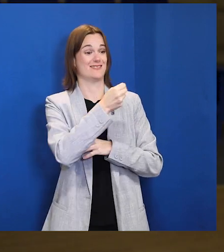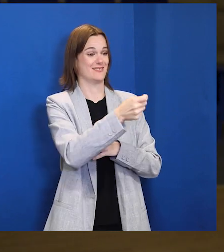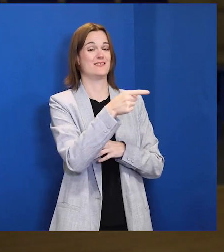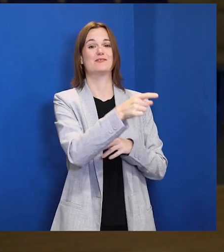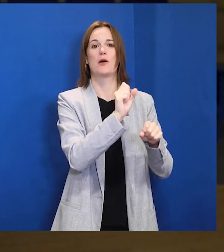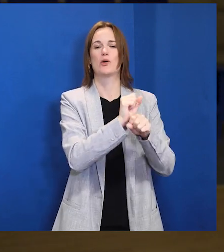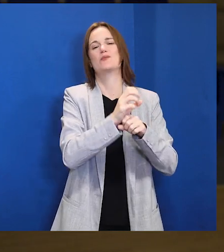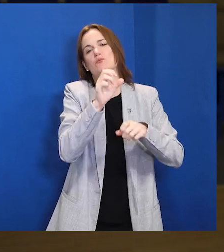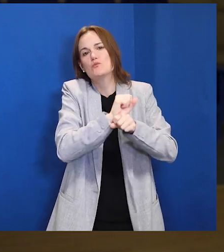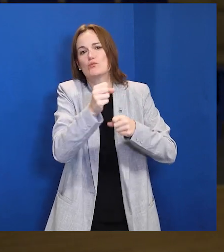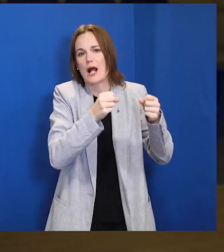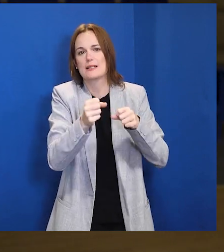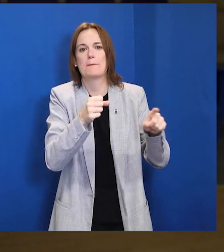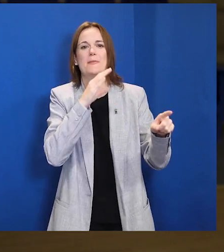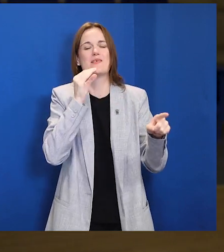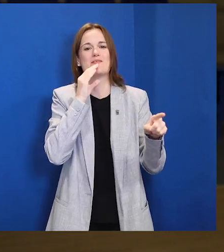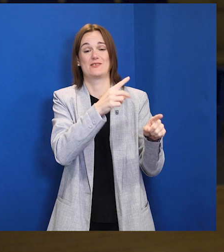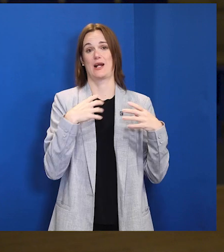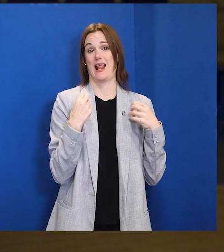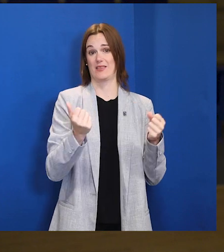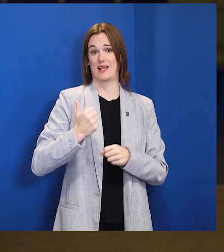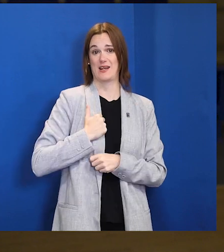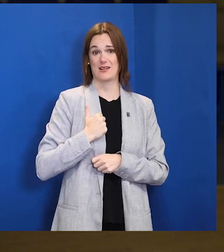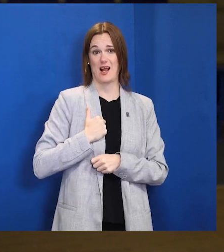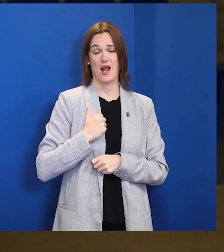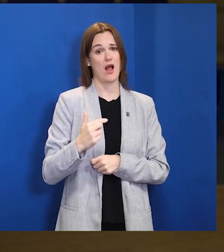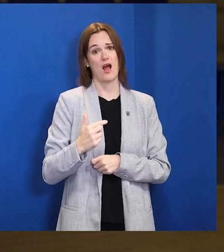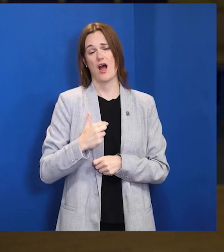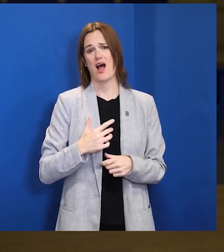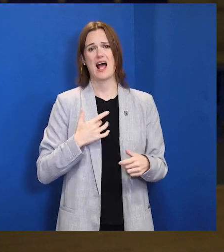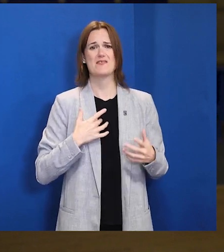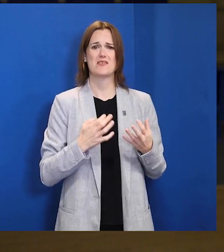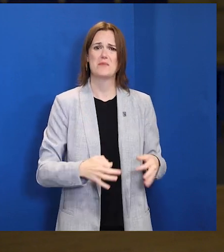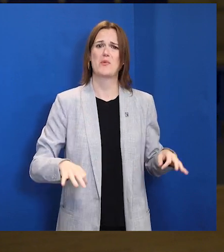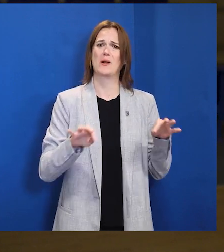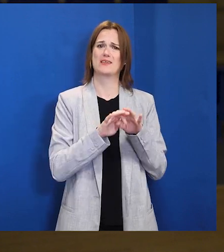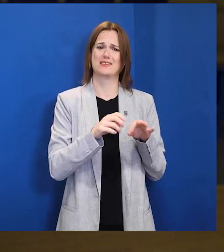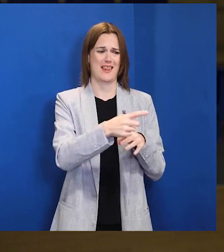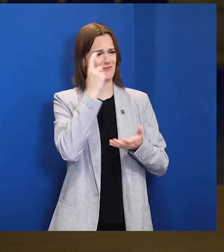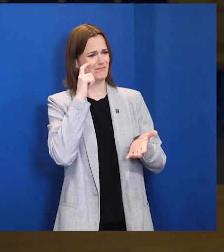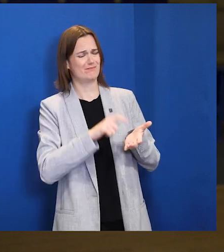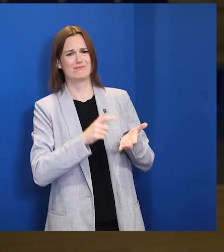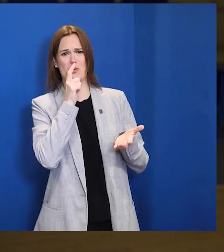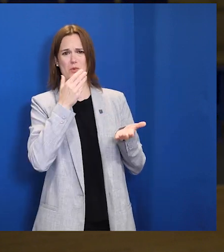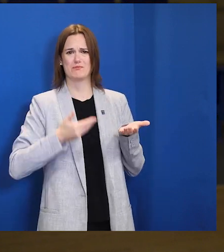practicum with Health Canada, located in Halifax, Nova Scotia. I felt so important and acknowledged.